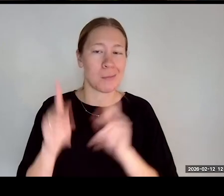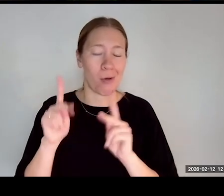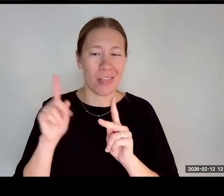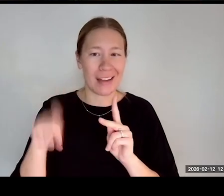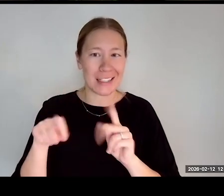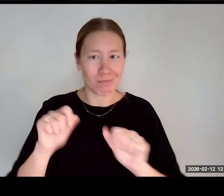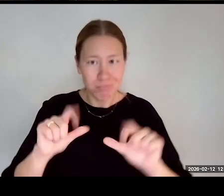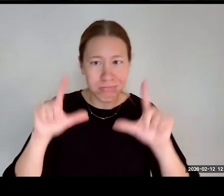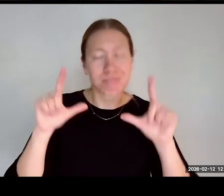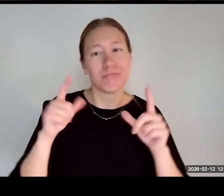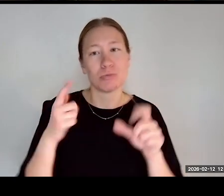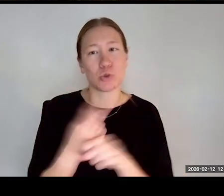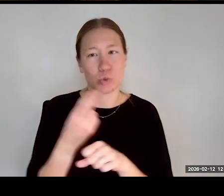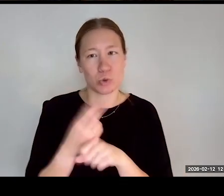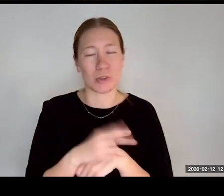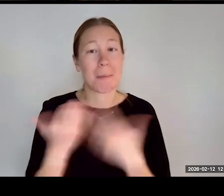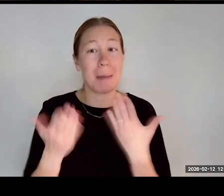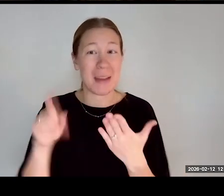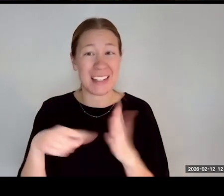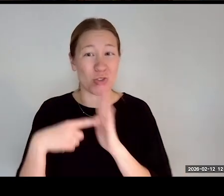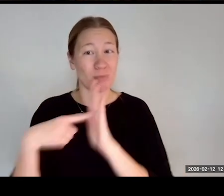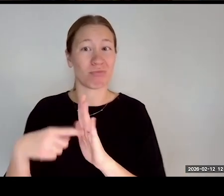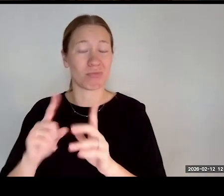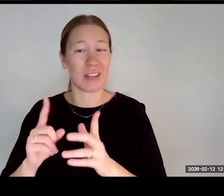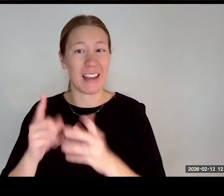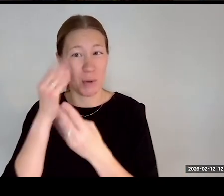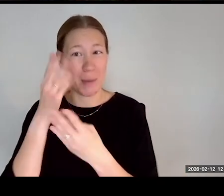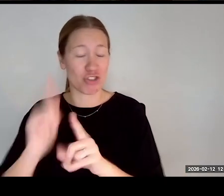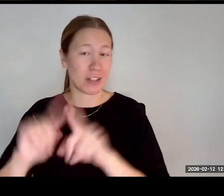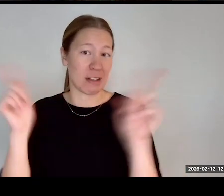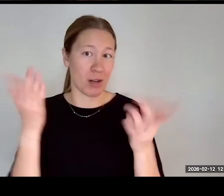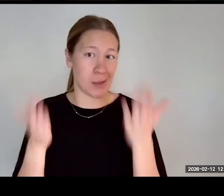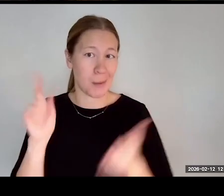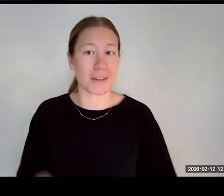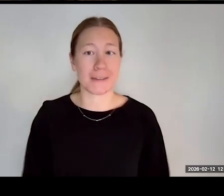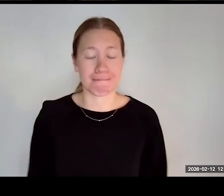to present the information. So, tables should not be used for layout purposes.